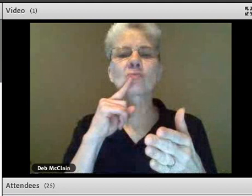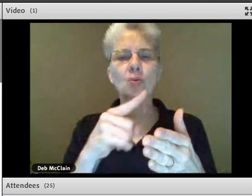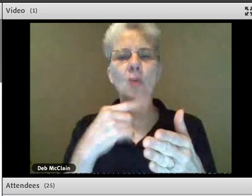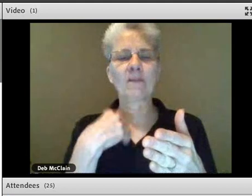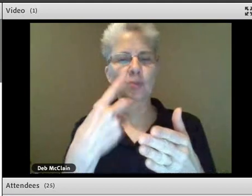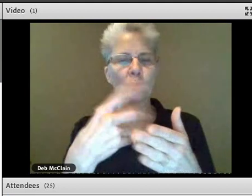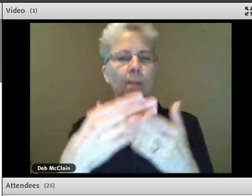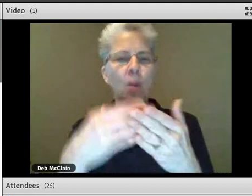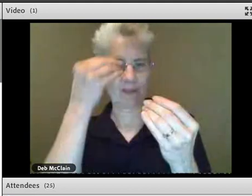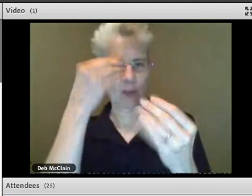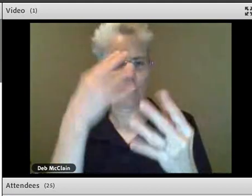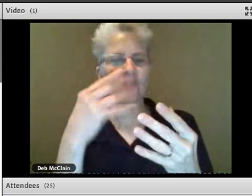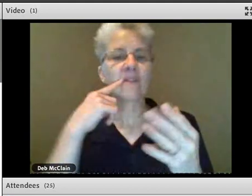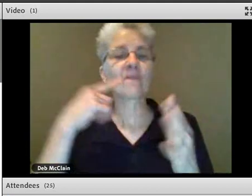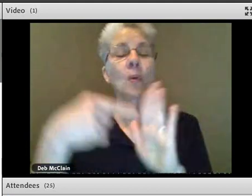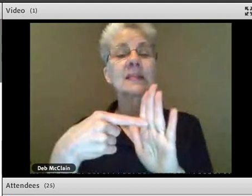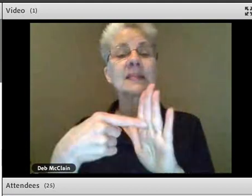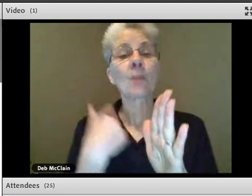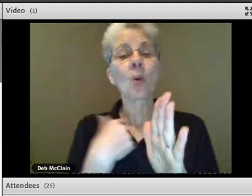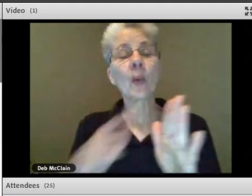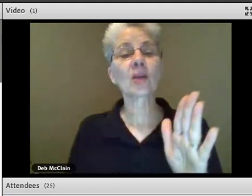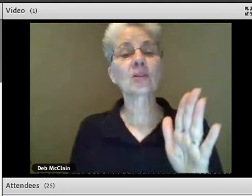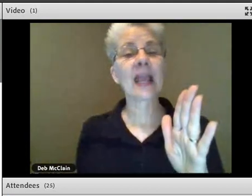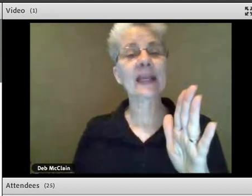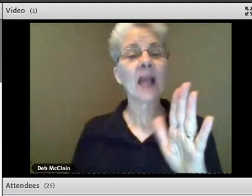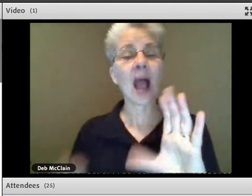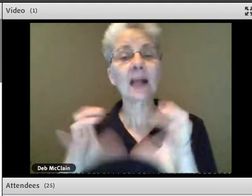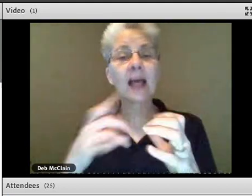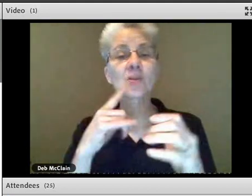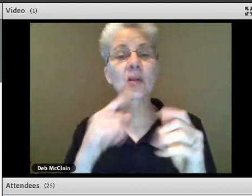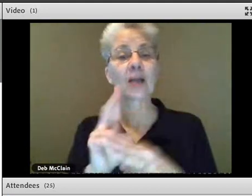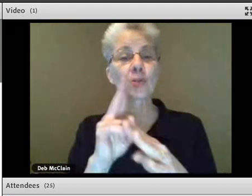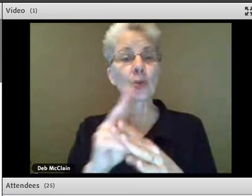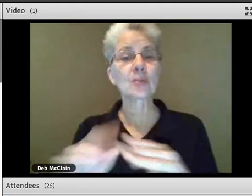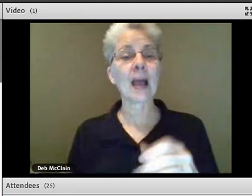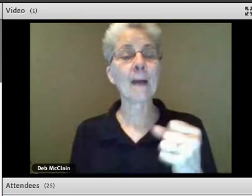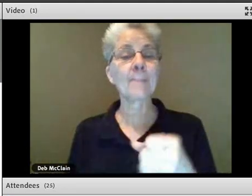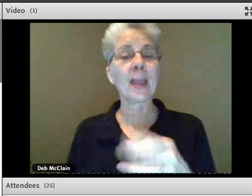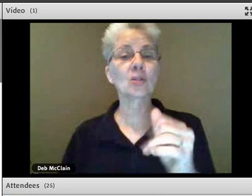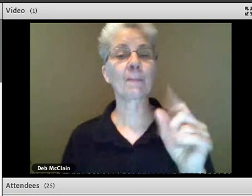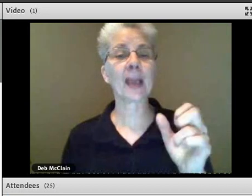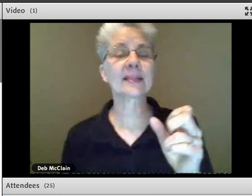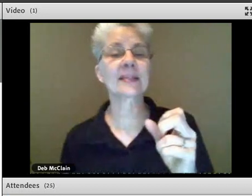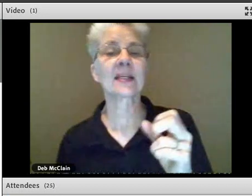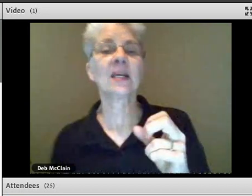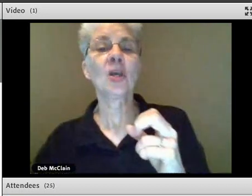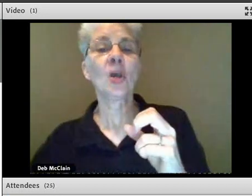For instance, let's say you were taking a class of how to use the Makerspace. Your first module, if you will,